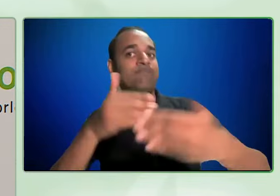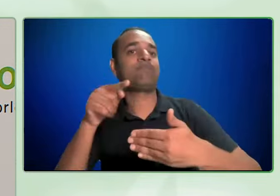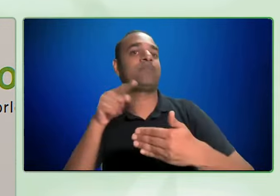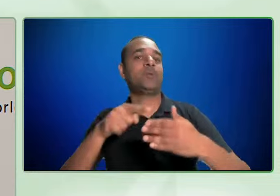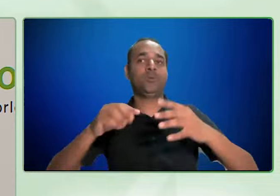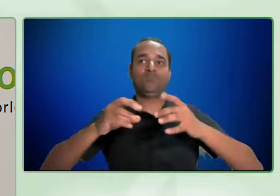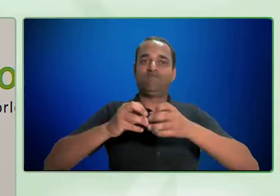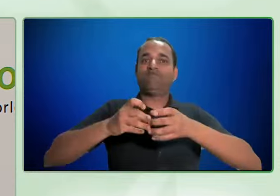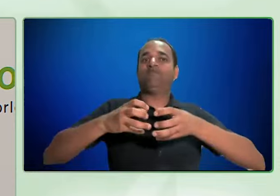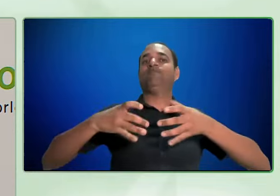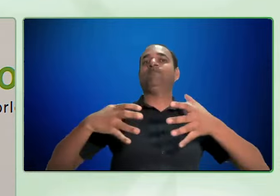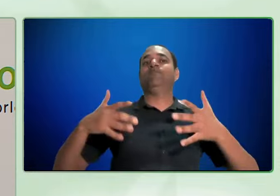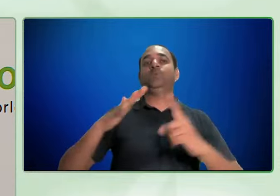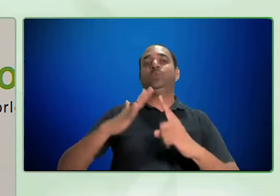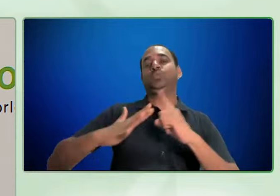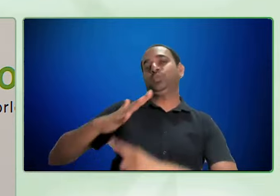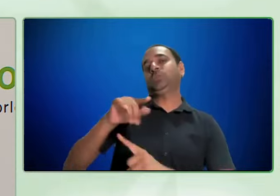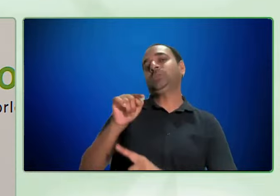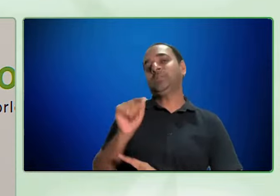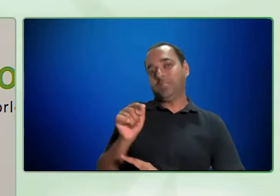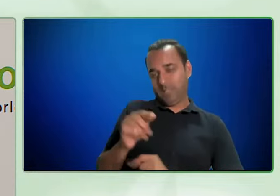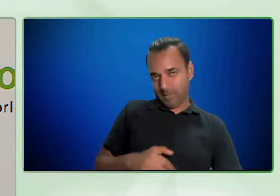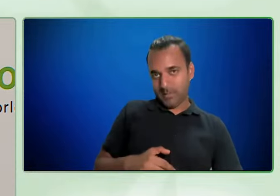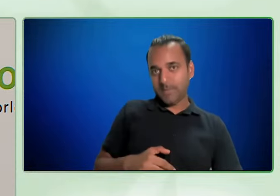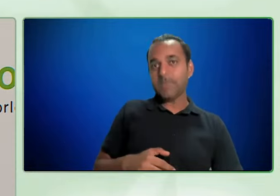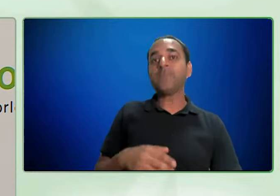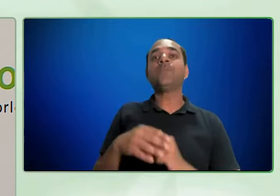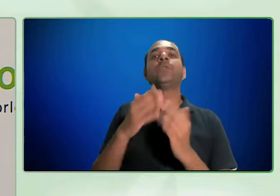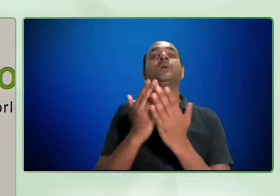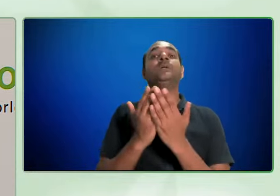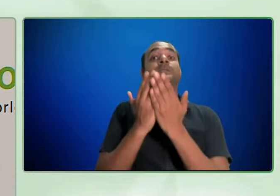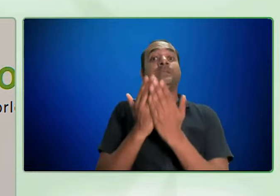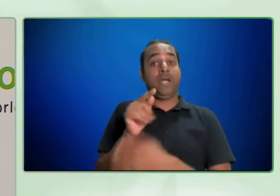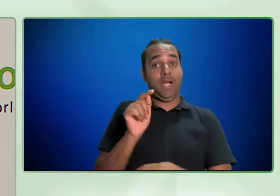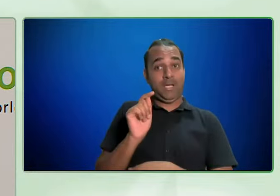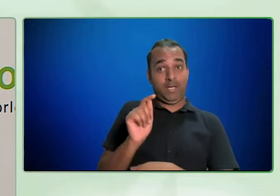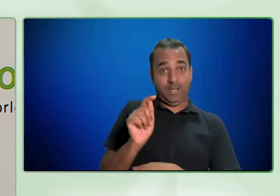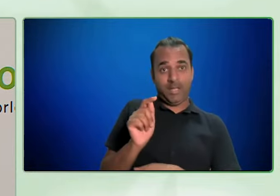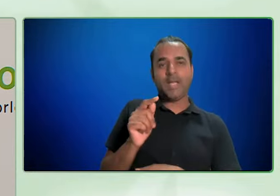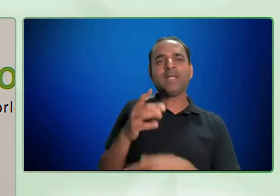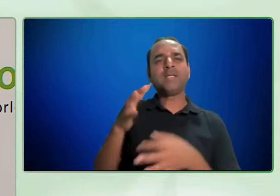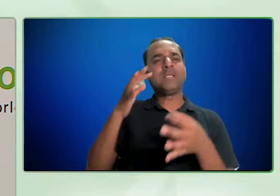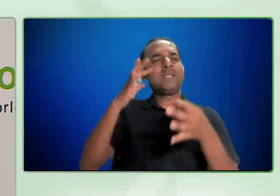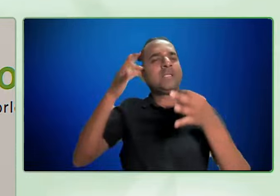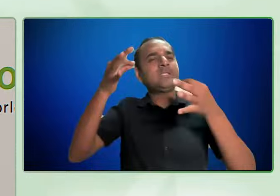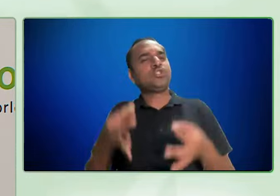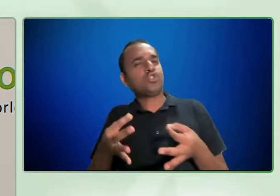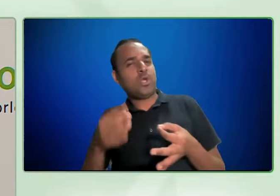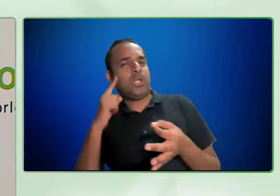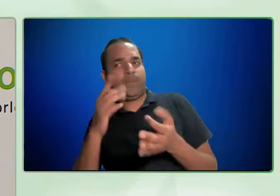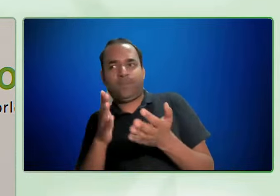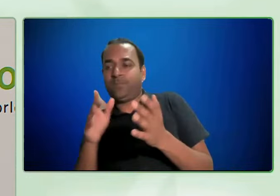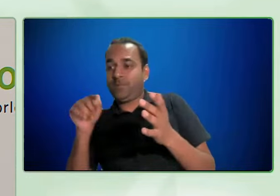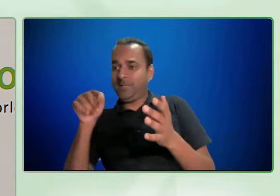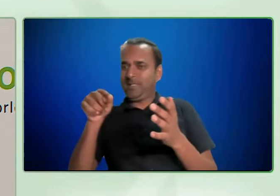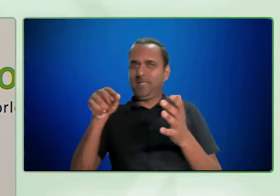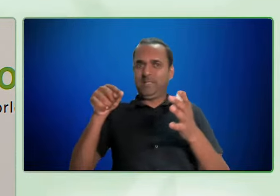And this I think is a core issue following up to ATHENA to say if you want to have it